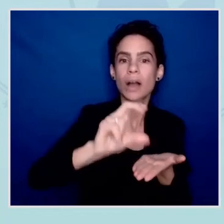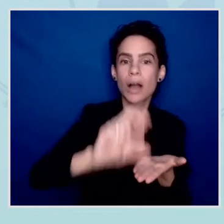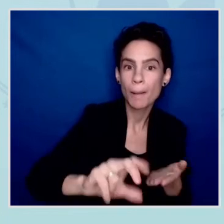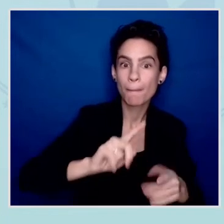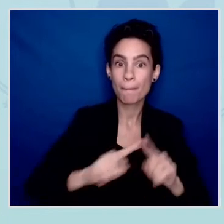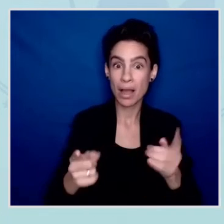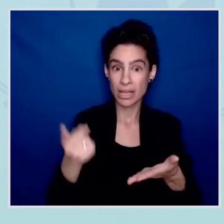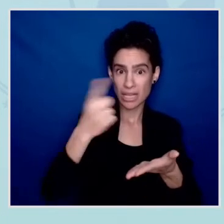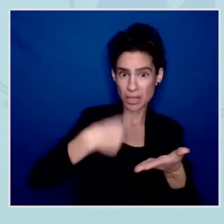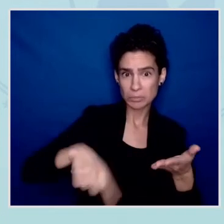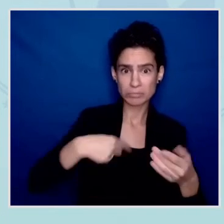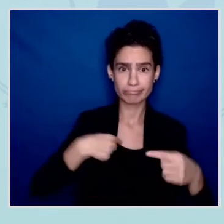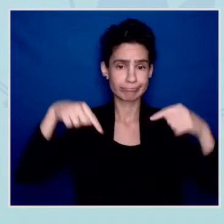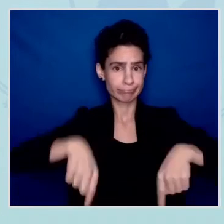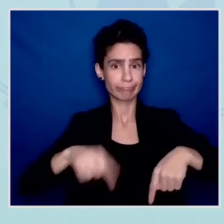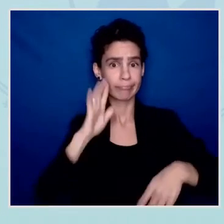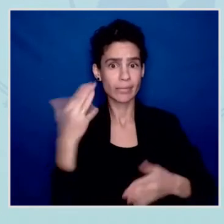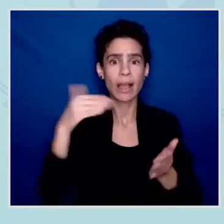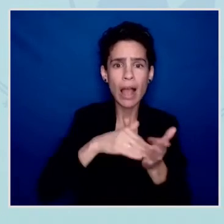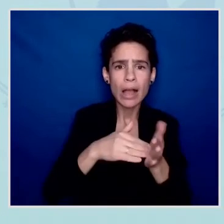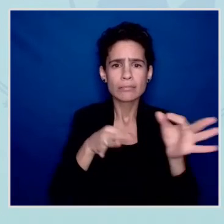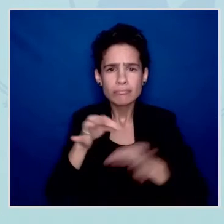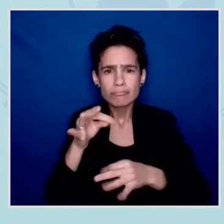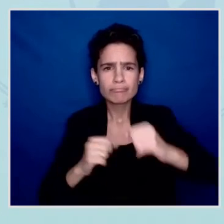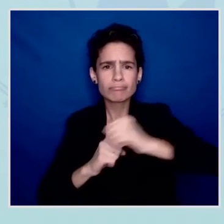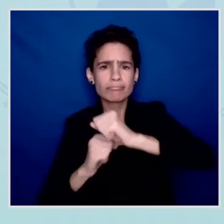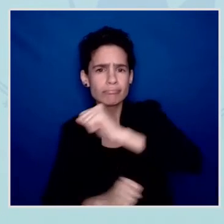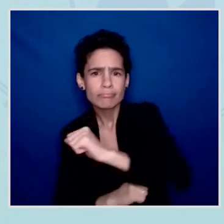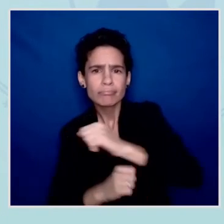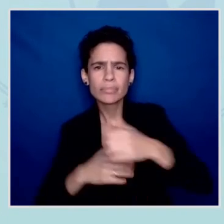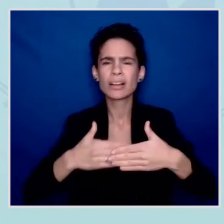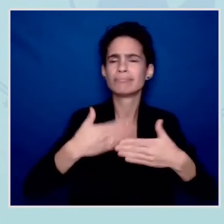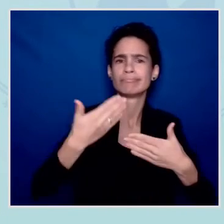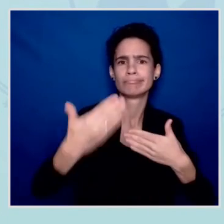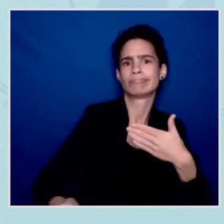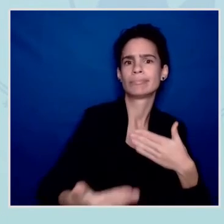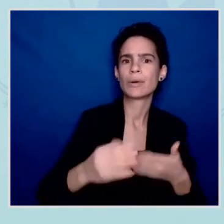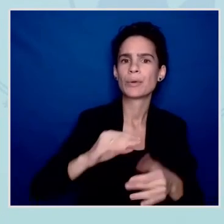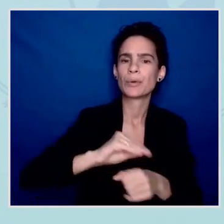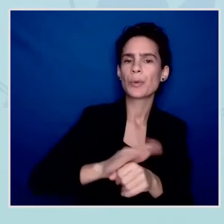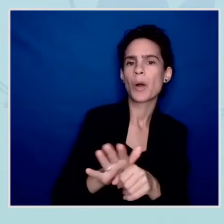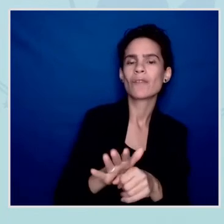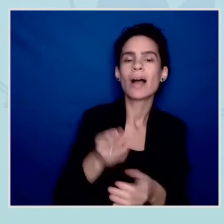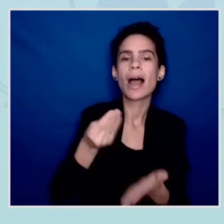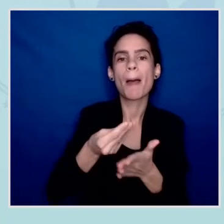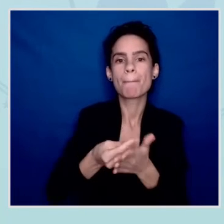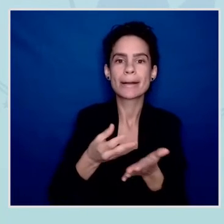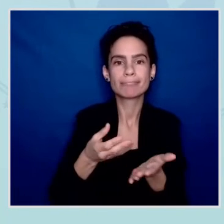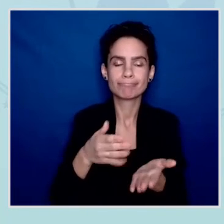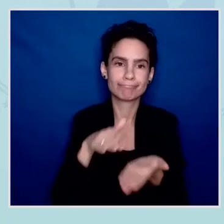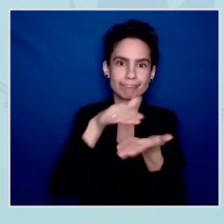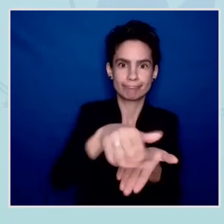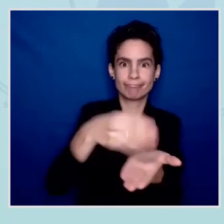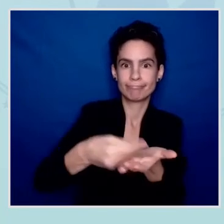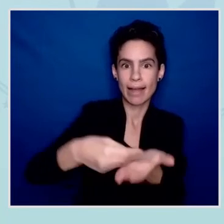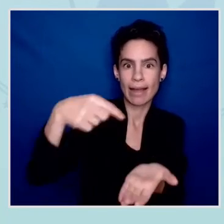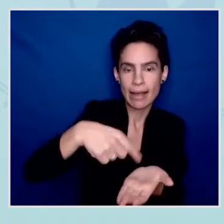I'VE SAID BEFORE THE BIPARTISAN RELIEF PACKAGE PASSED IN